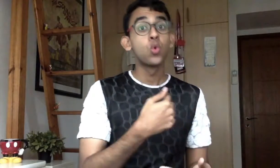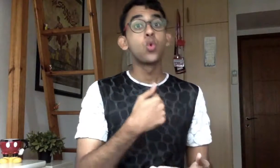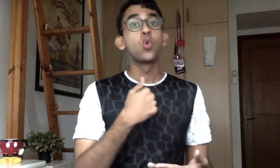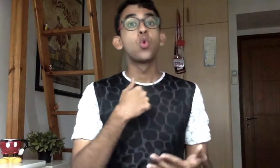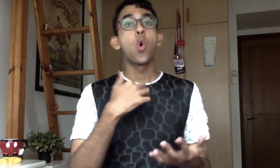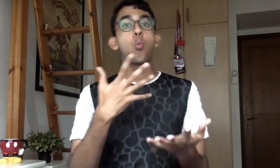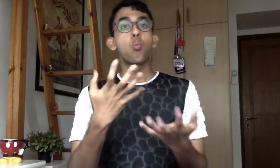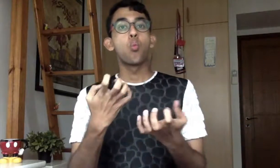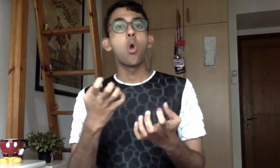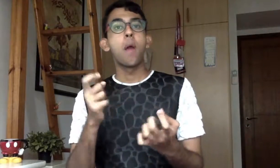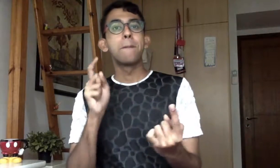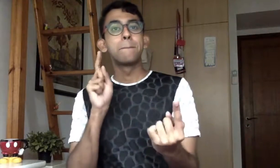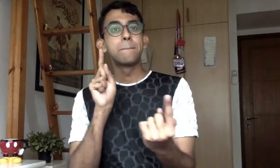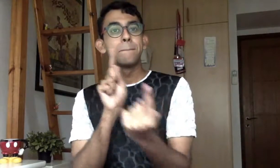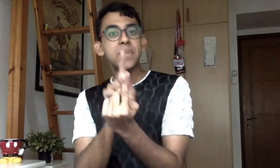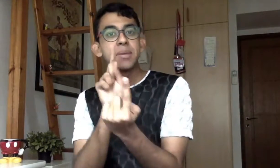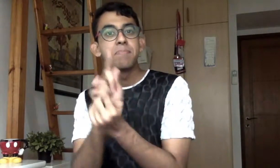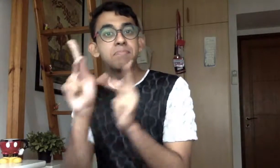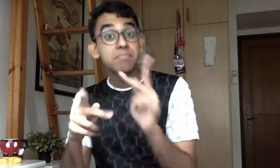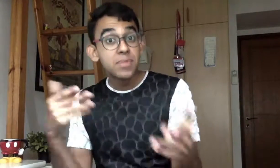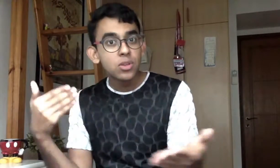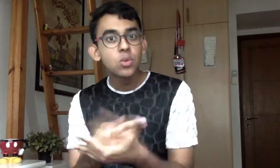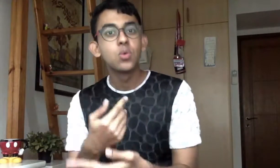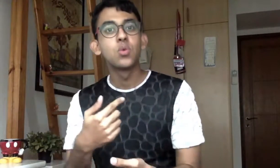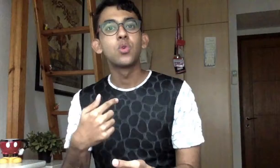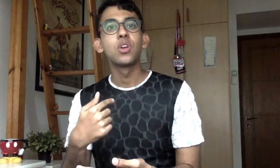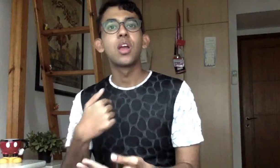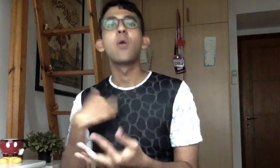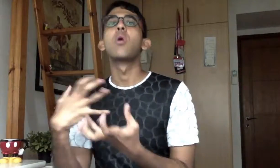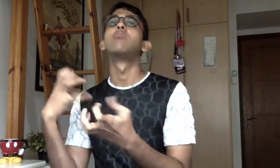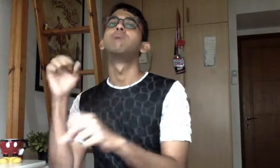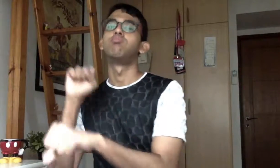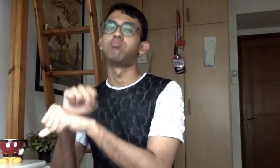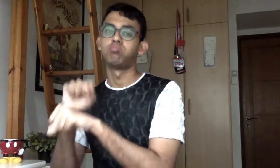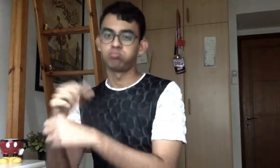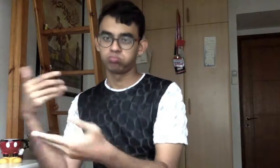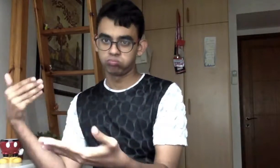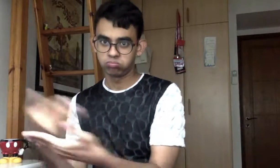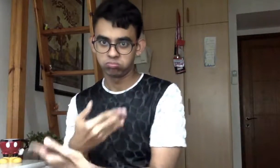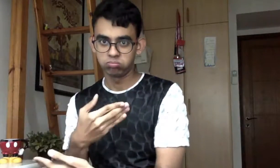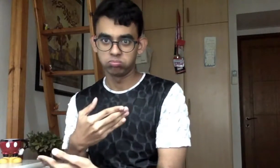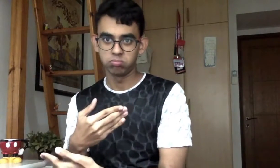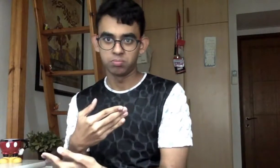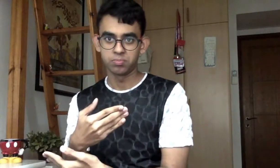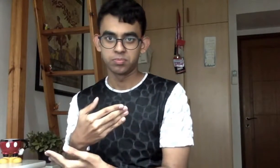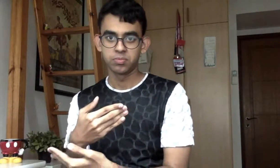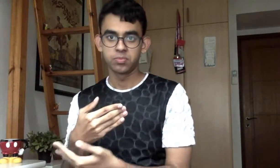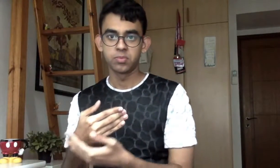I wanted to meet new people. And I wanted to do new things.